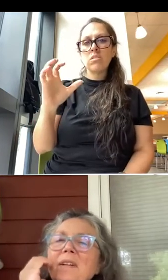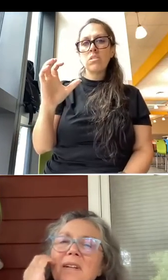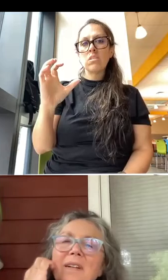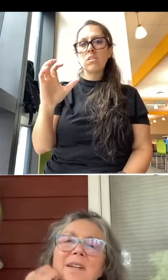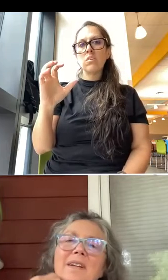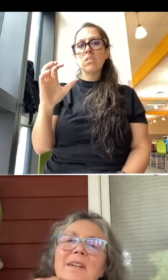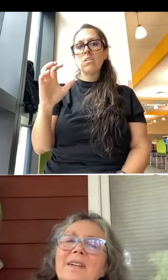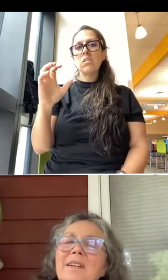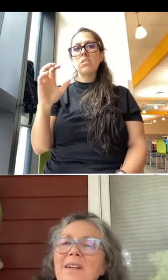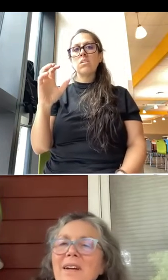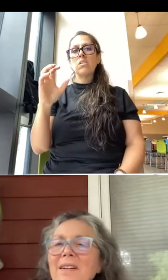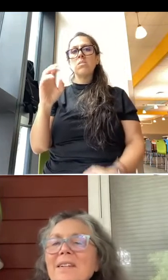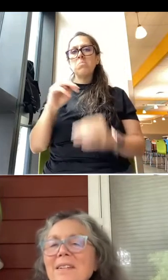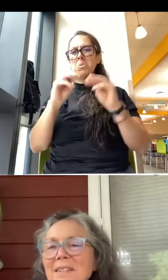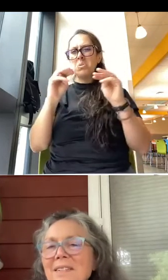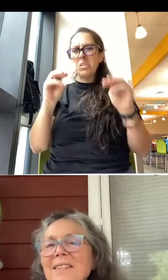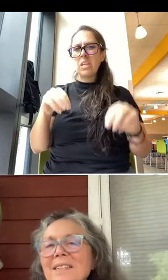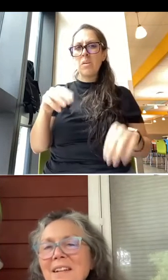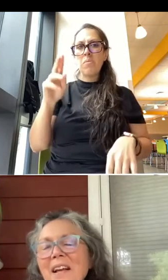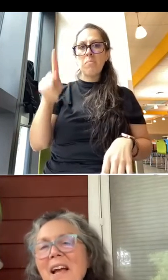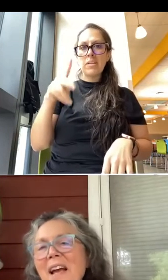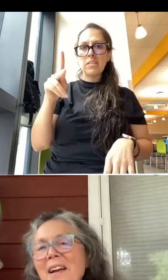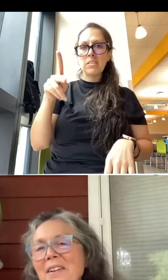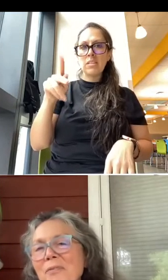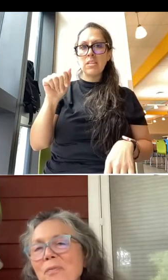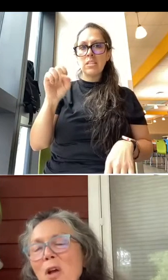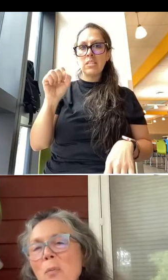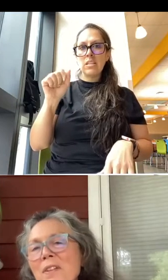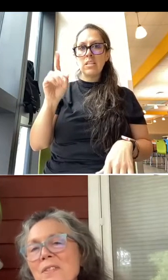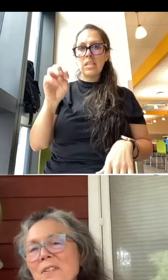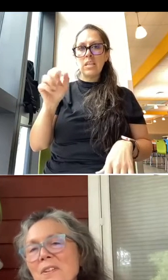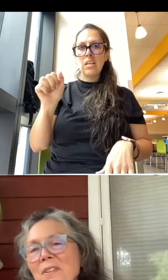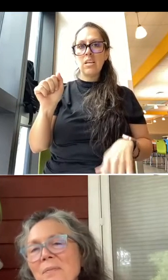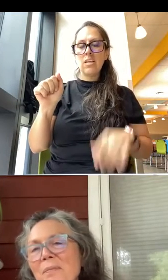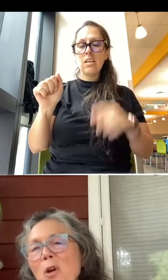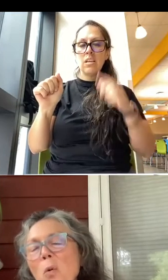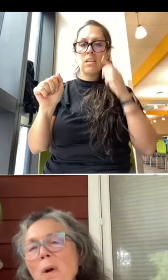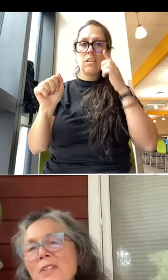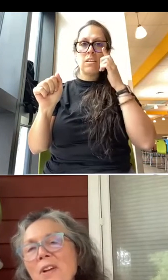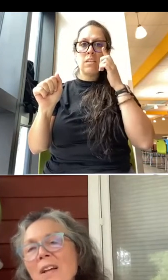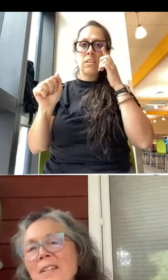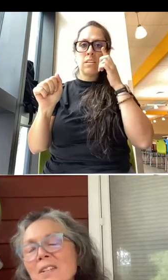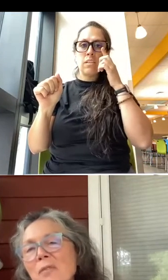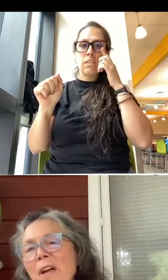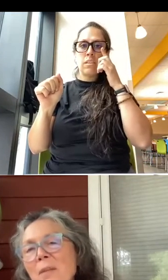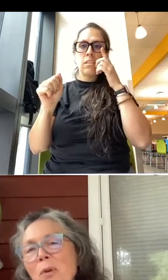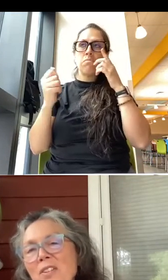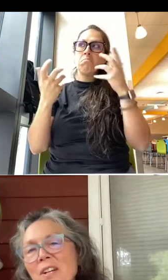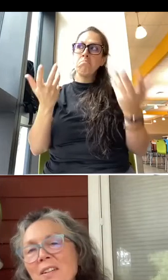Pasadena, yeah, um, so, yeah. What is the content of that project?